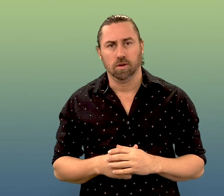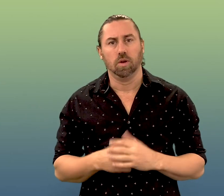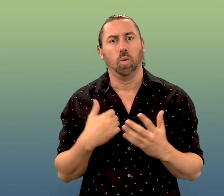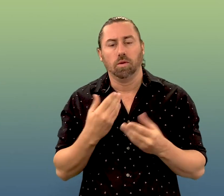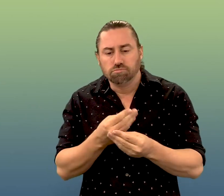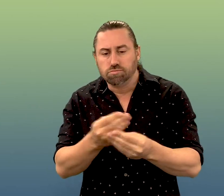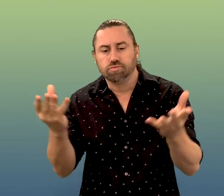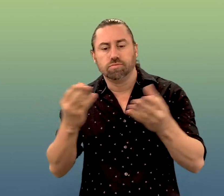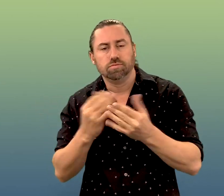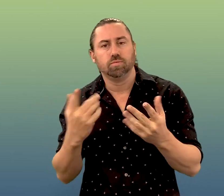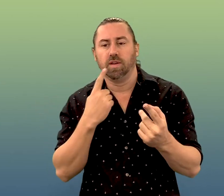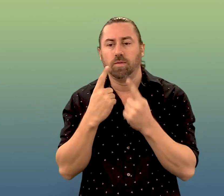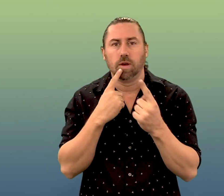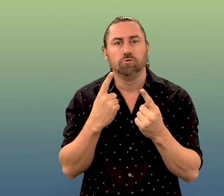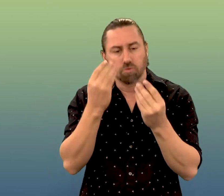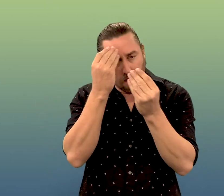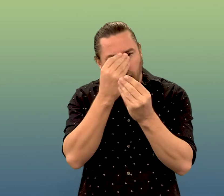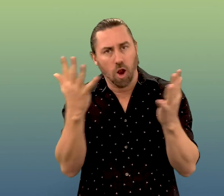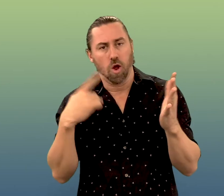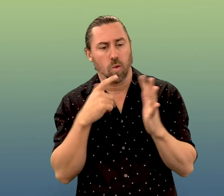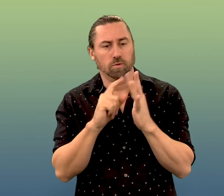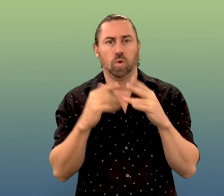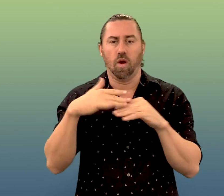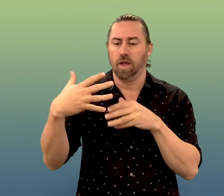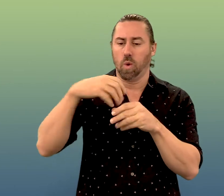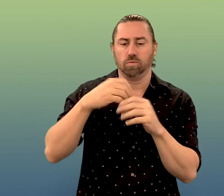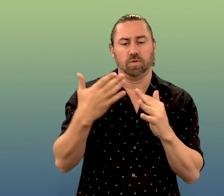Share information on what we are doing in accessibility and inclusion.